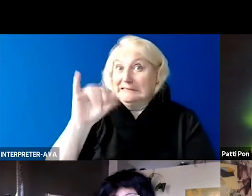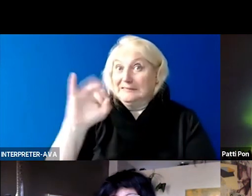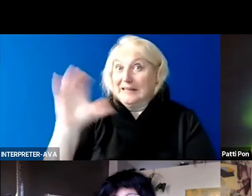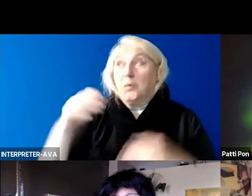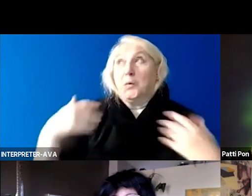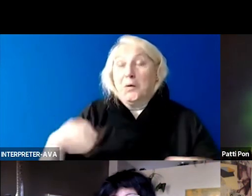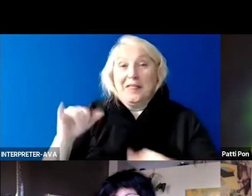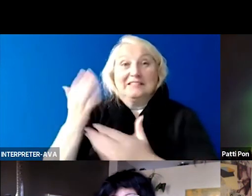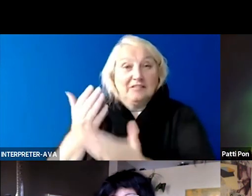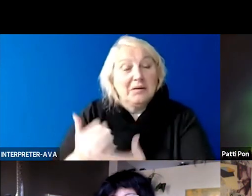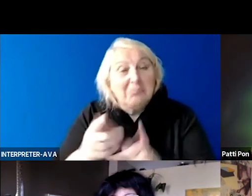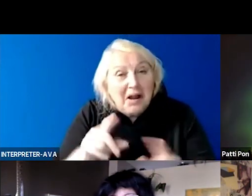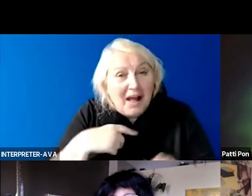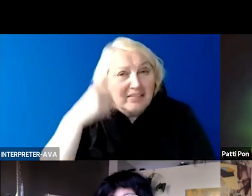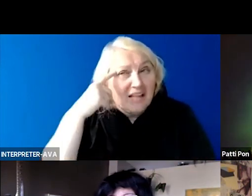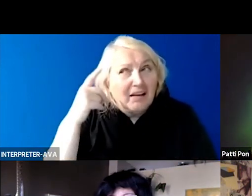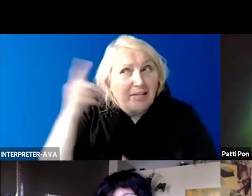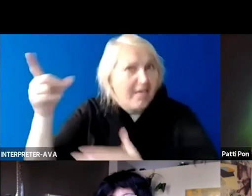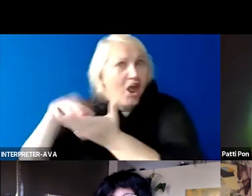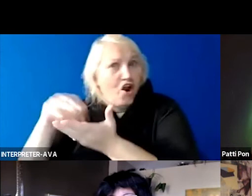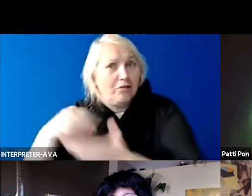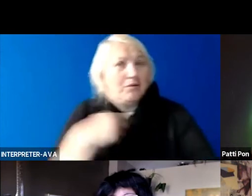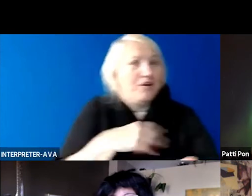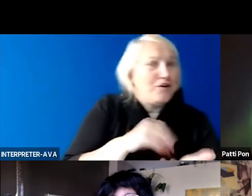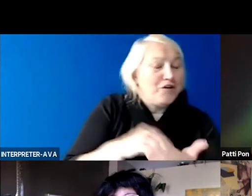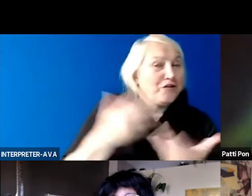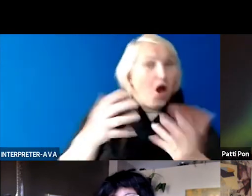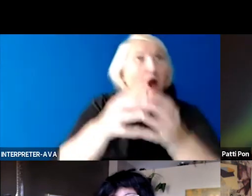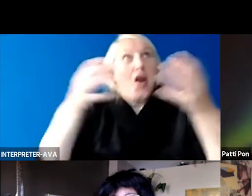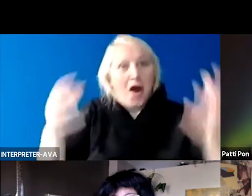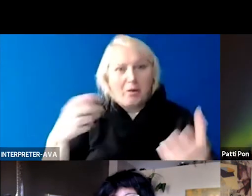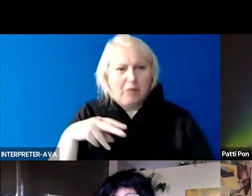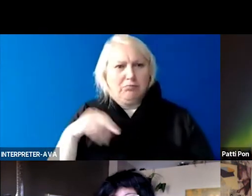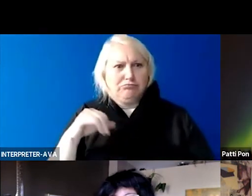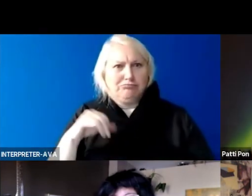of learnings and we believe that exchange is there even as we submit a midterm report